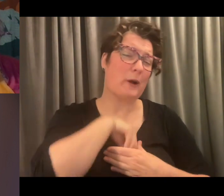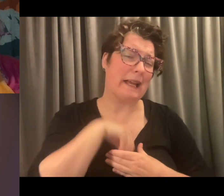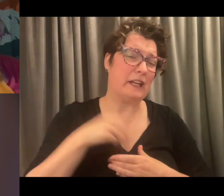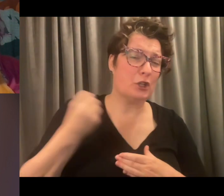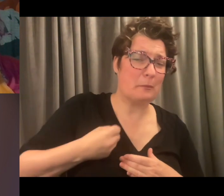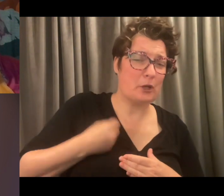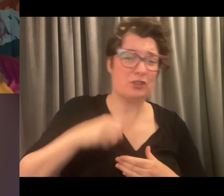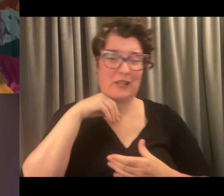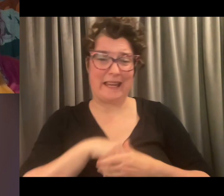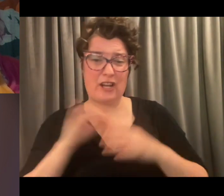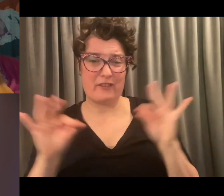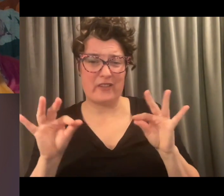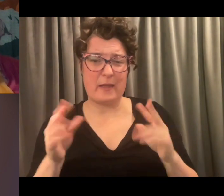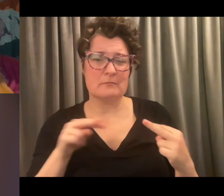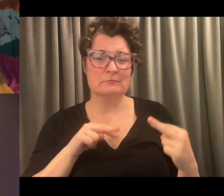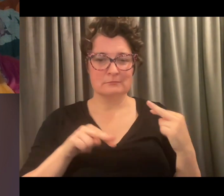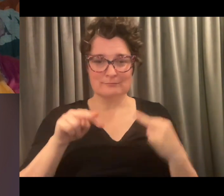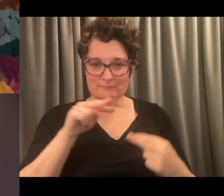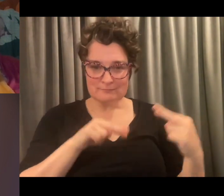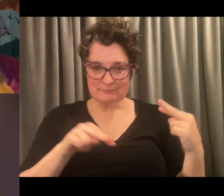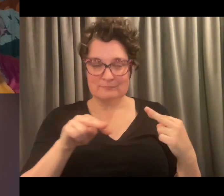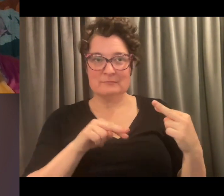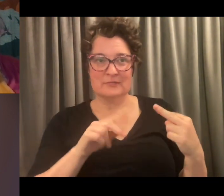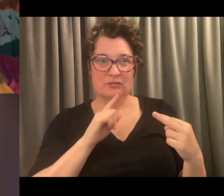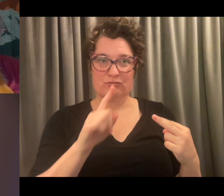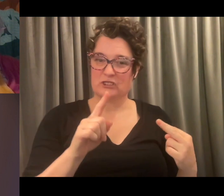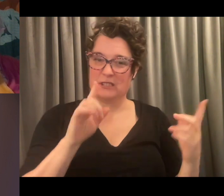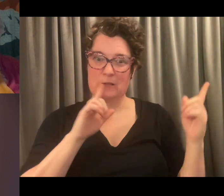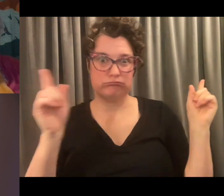like real into each other and just like pledging their love for each other.